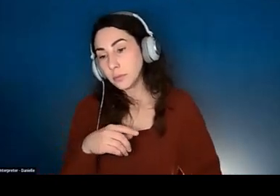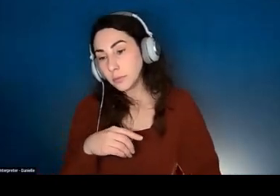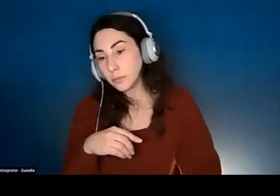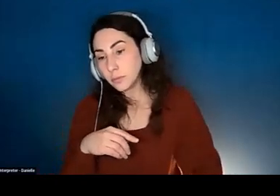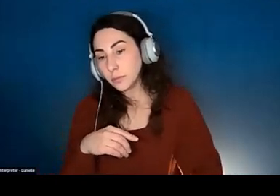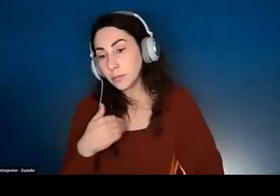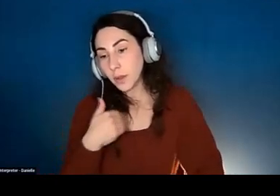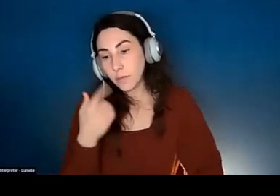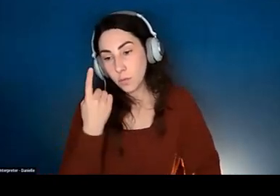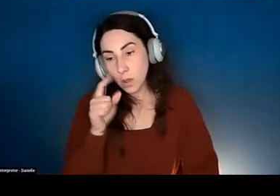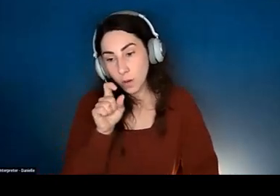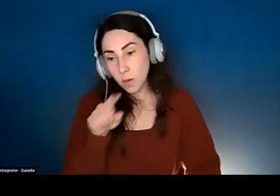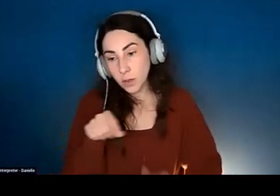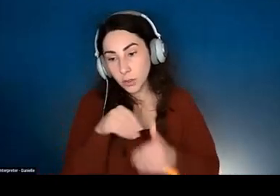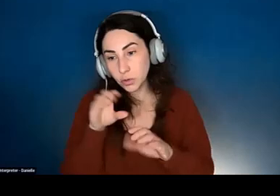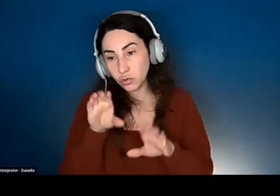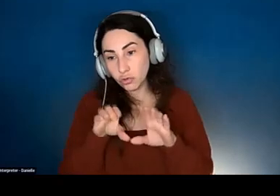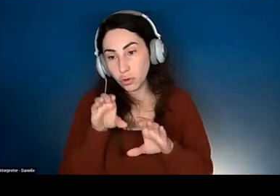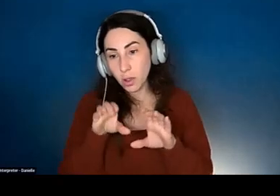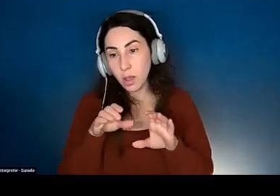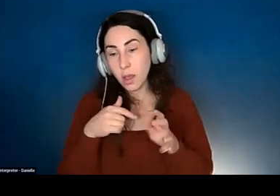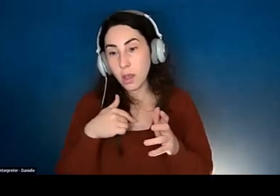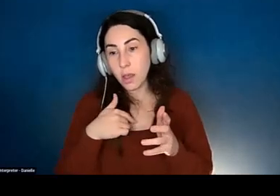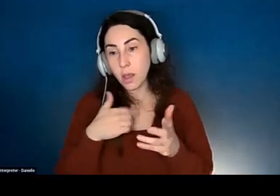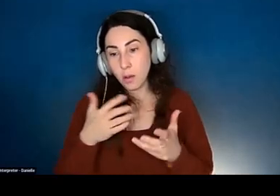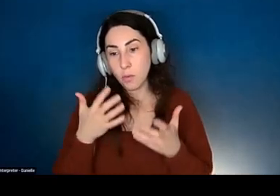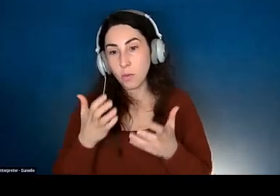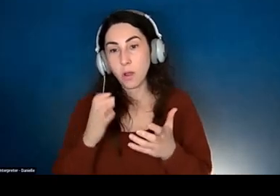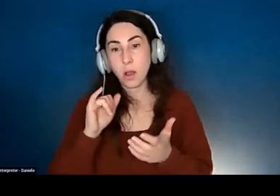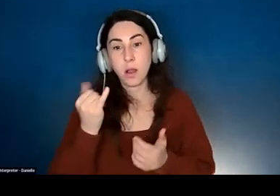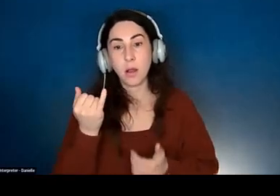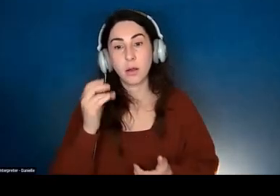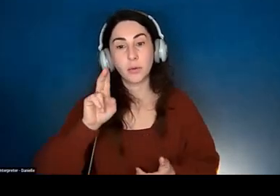I'd like to especially give Julia opportunity to